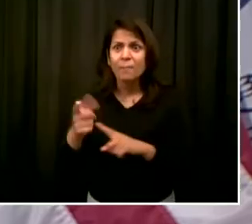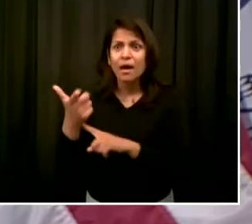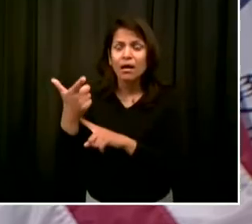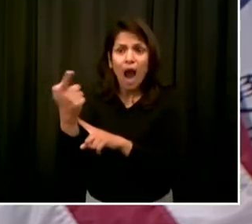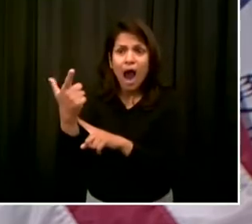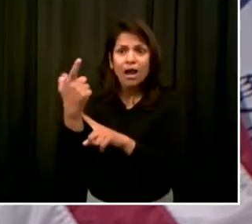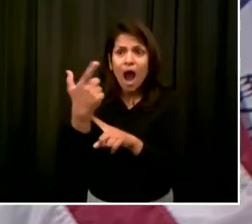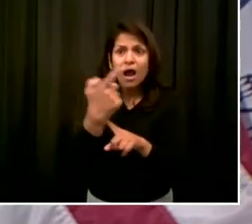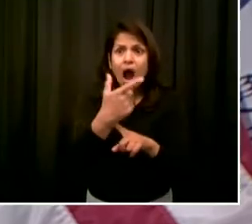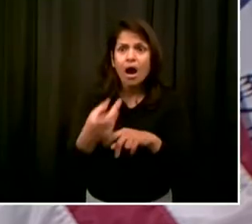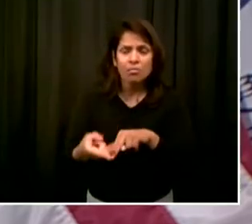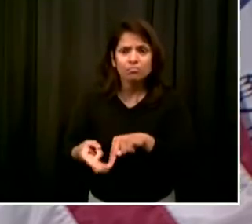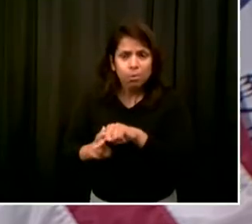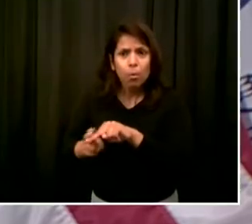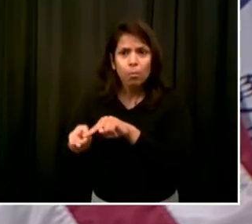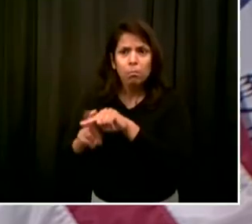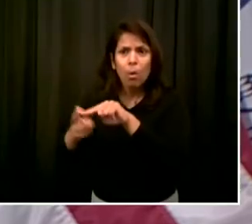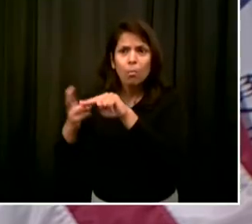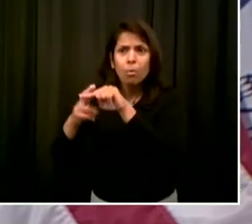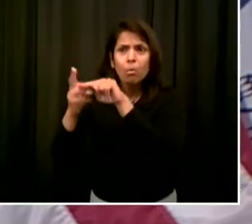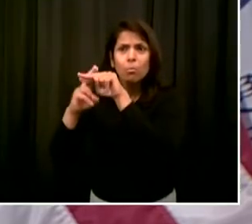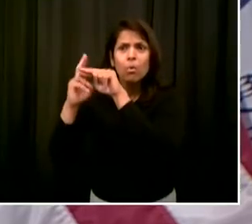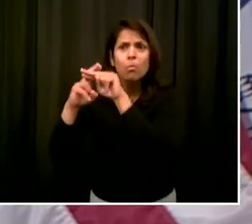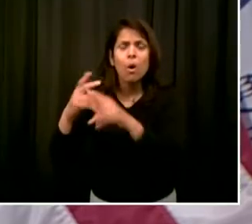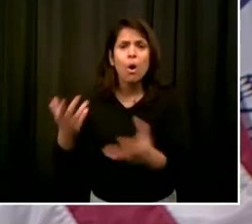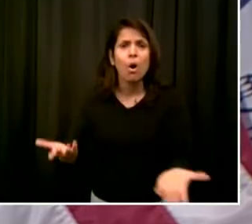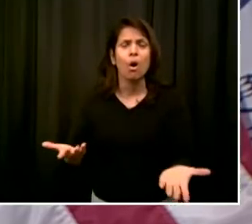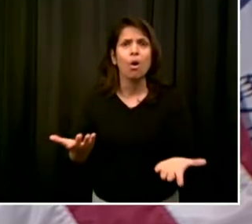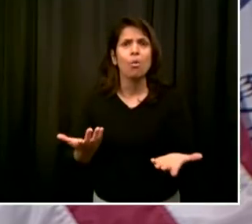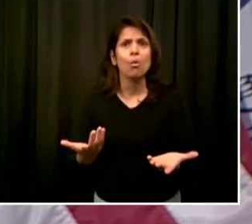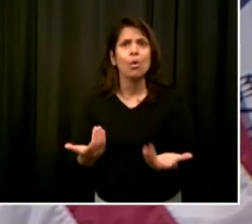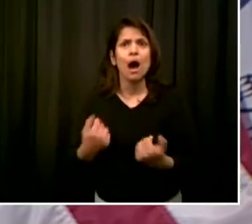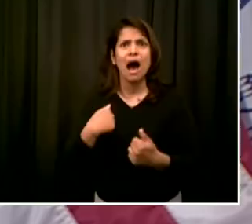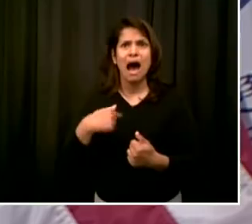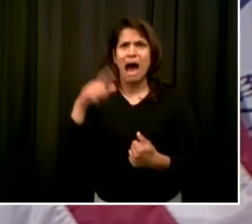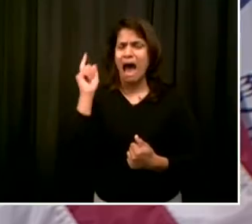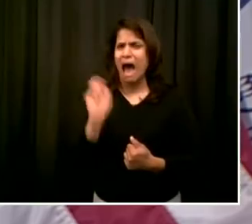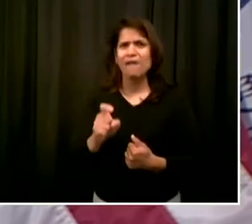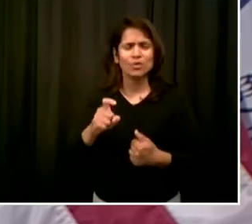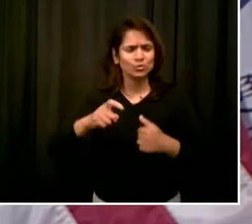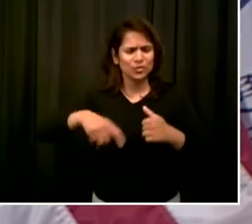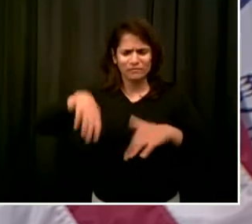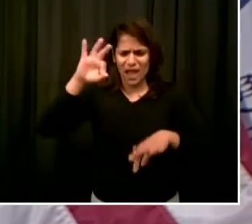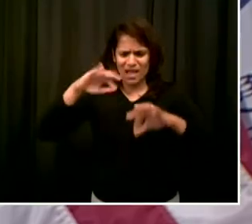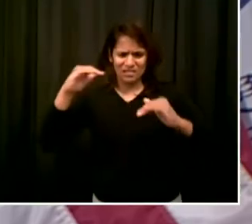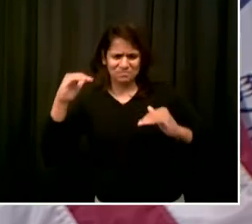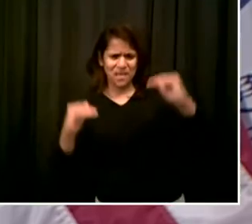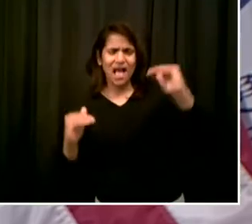MAKE SURE WE CAN HANDLE THAT. AND WE HA VE TOMAKE REORPT. S I CAME HERE TO MAKE REFORM. E WHAE VTO ME AKFREORM THE RIGHT WAY.